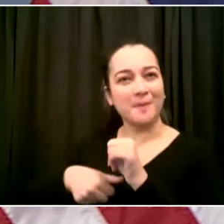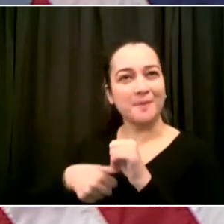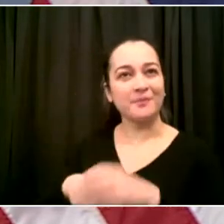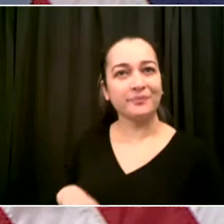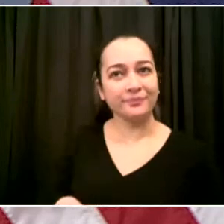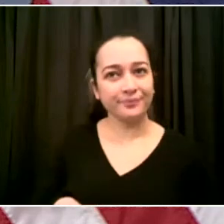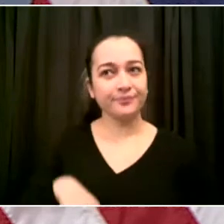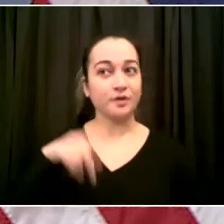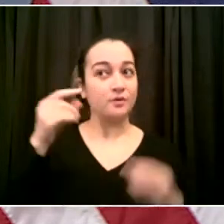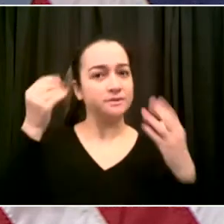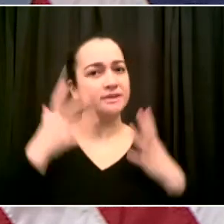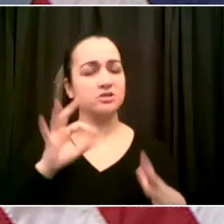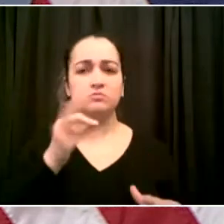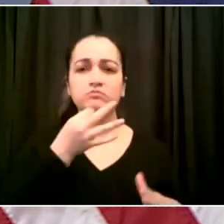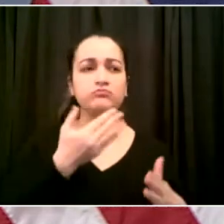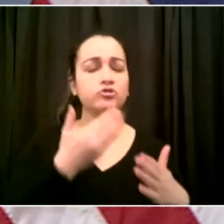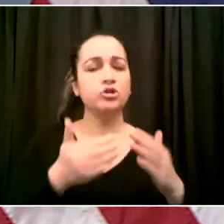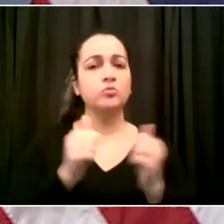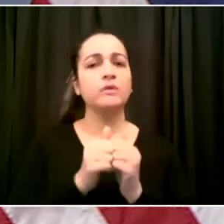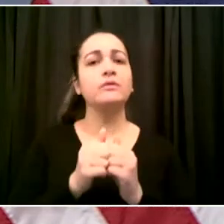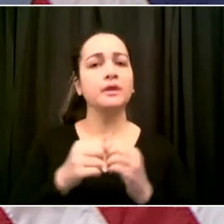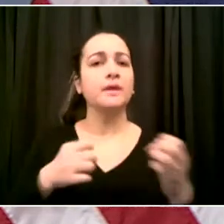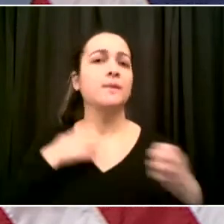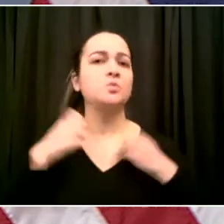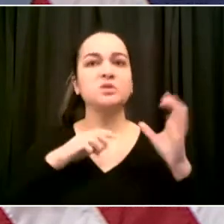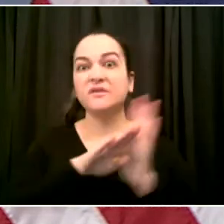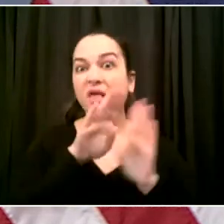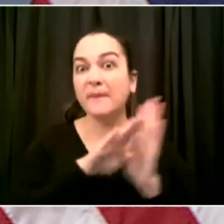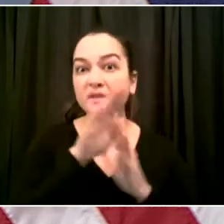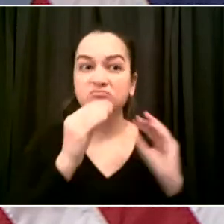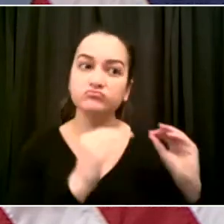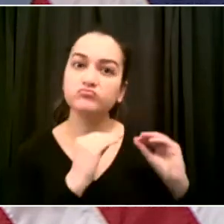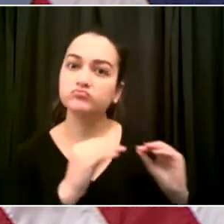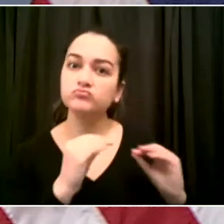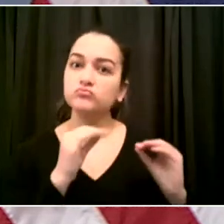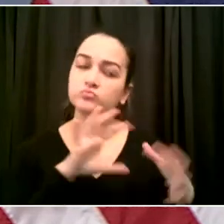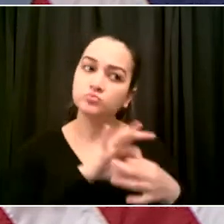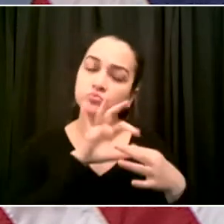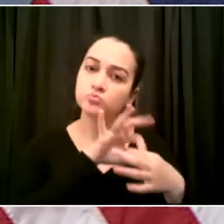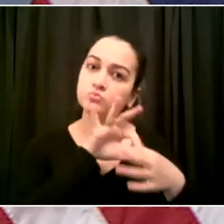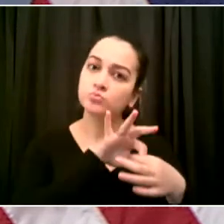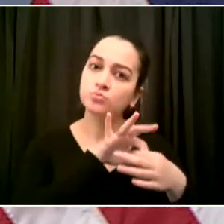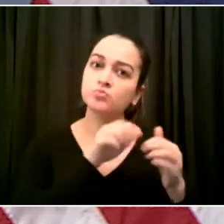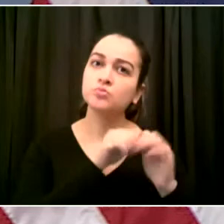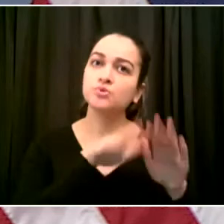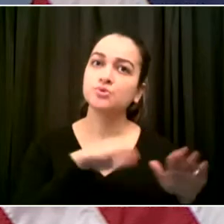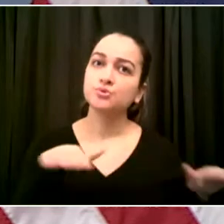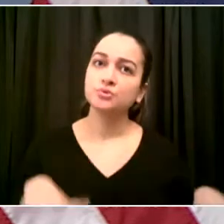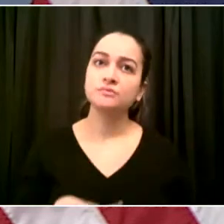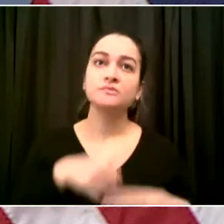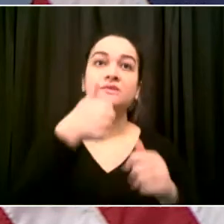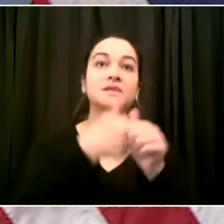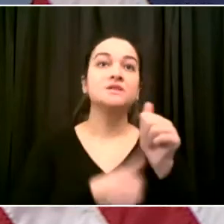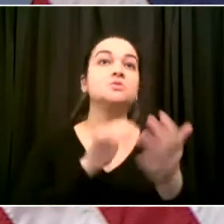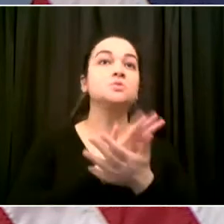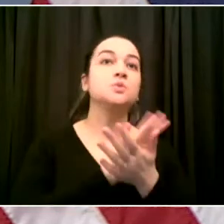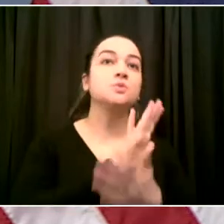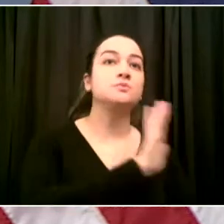OF THE EMOTIONAL LANDSCAPE THERE ARE NUMBER OF THINGS SCHOOLS